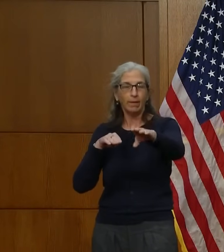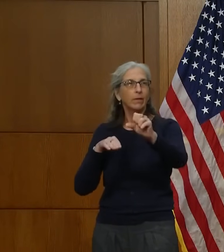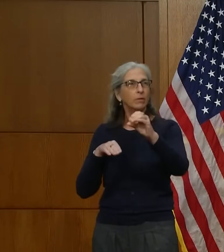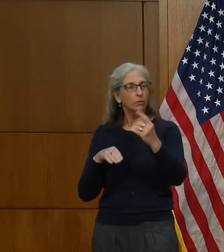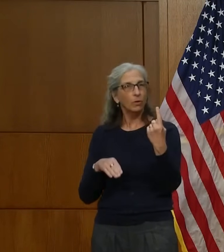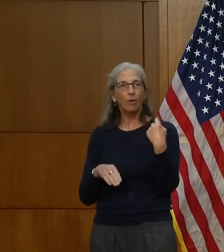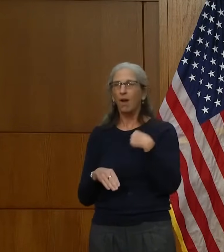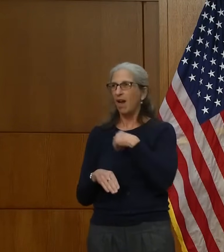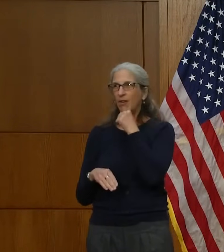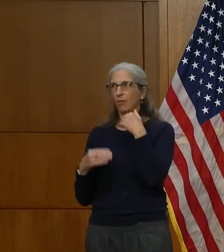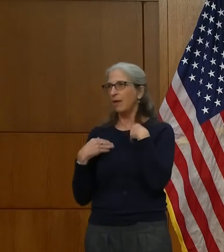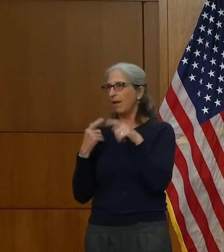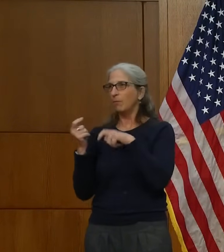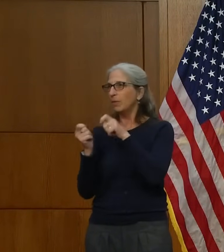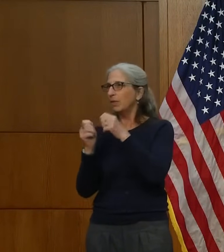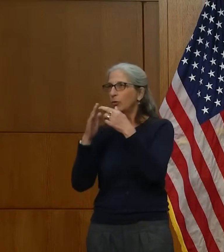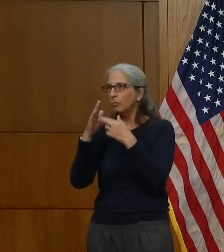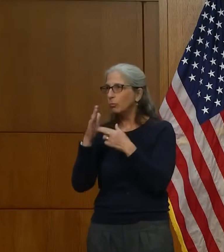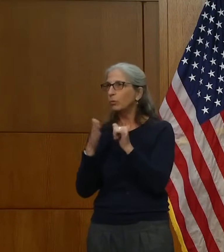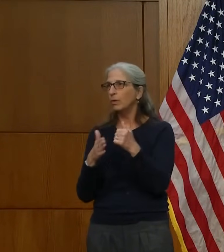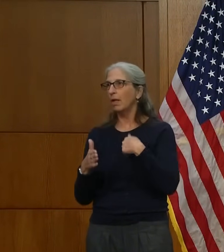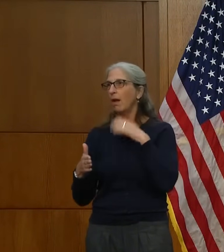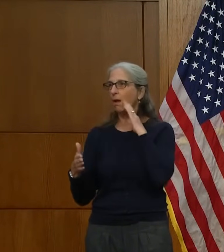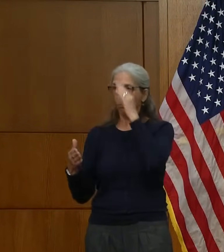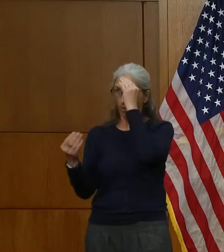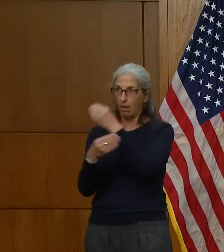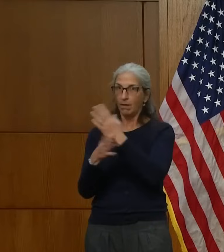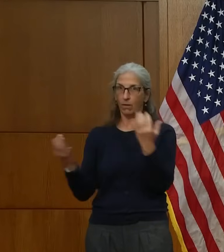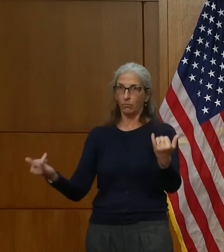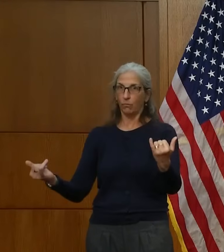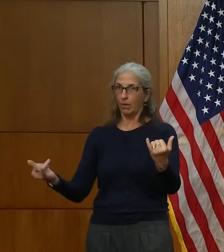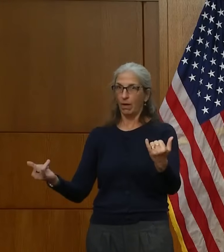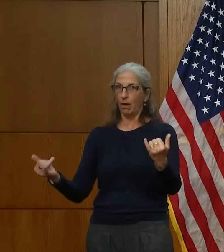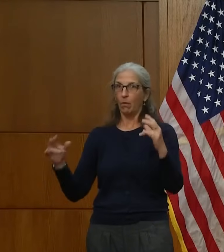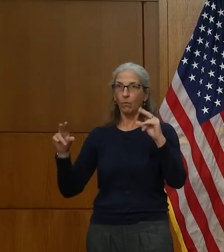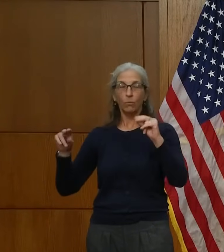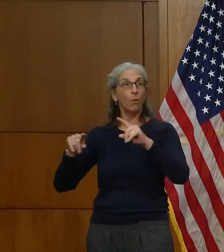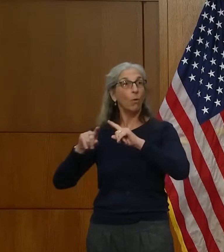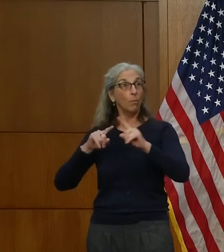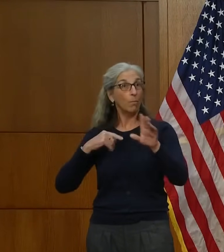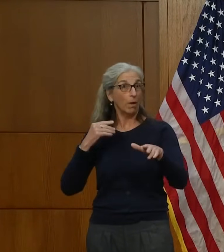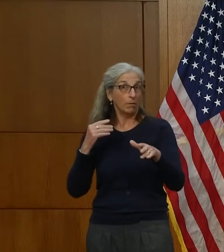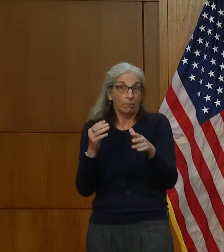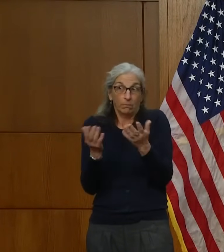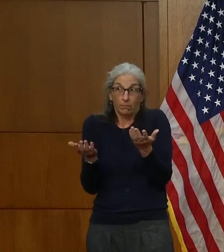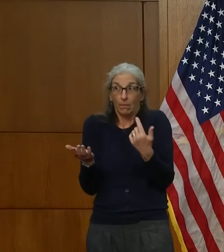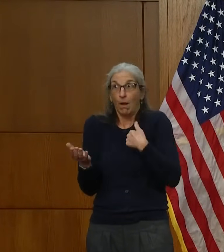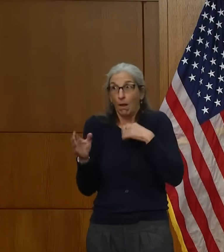KEEP THAT CURRENT FLAT. SO I DON'T HAVE ANY PARTICULAR.